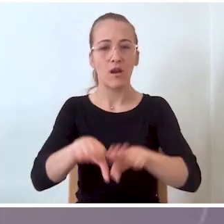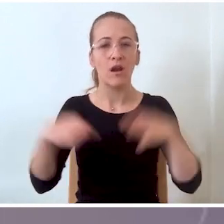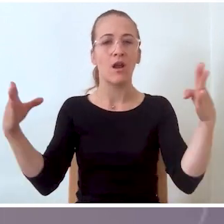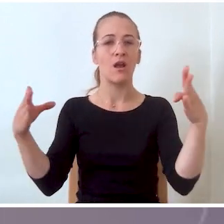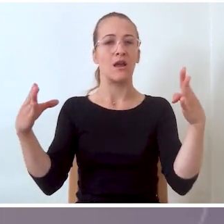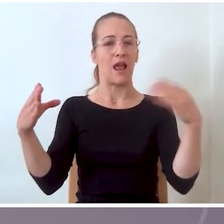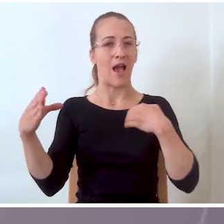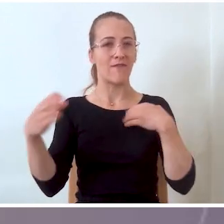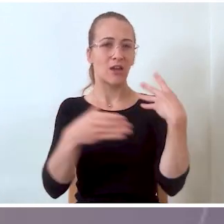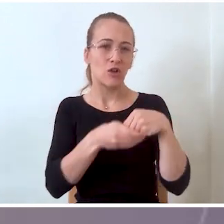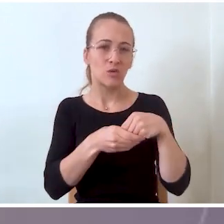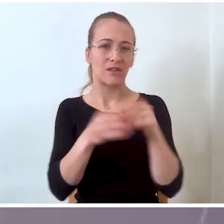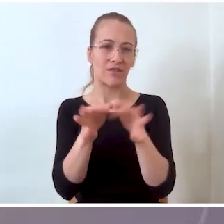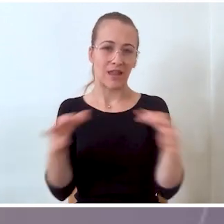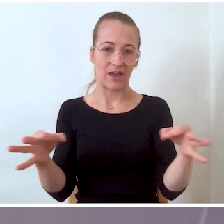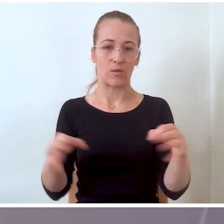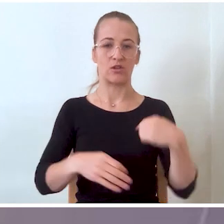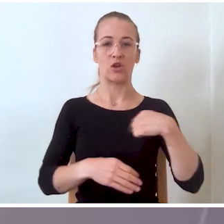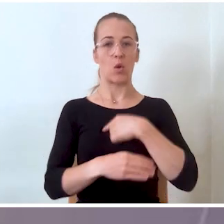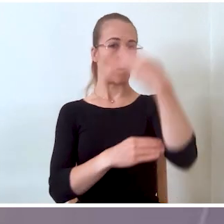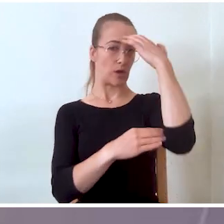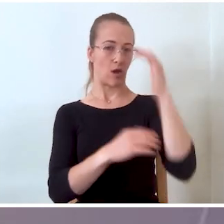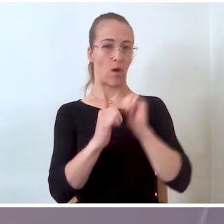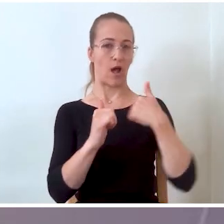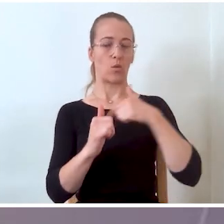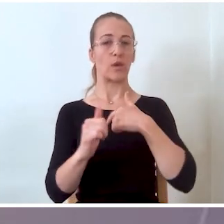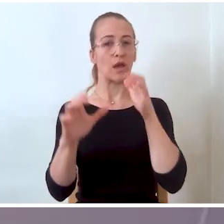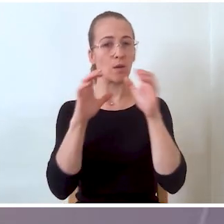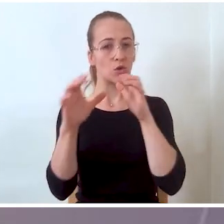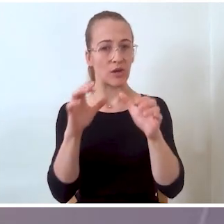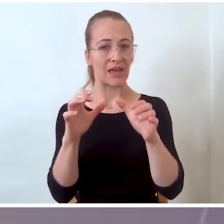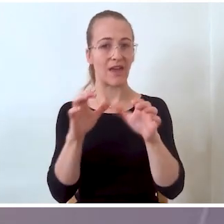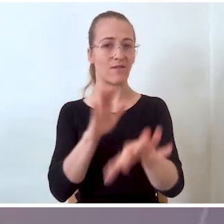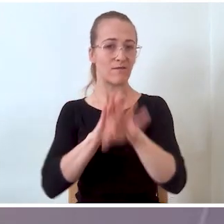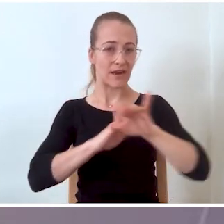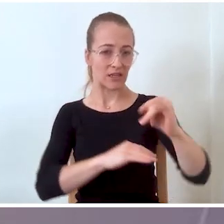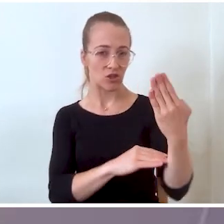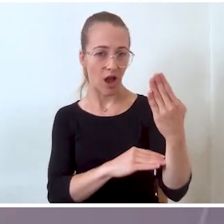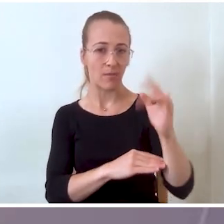We know that the way that we're gonna communicate in finding a job that we're building